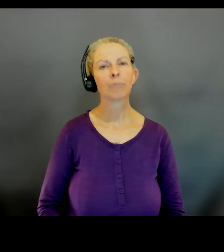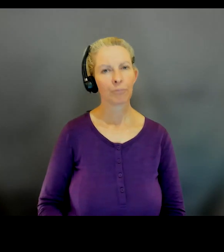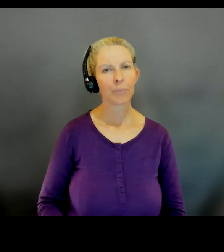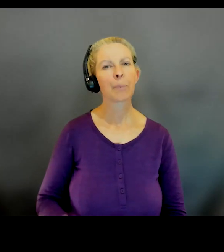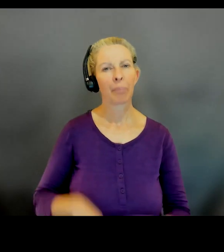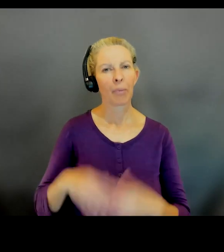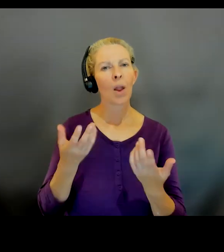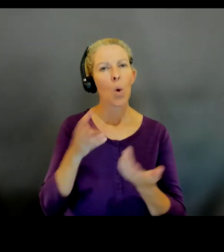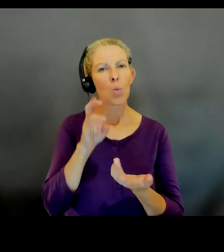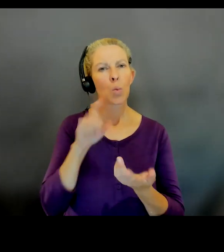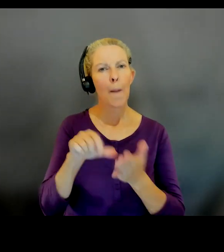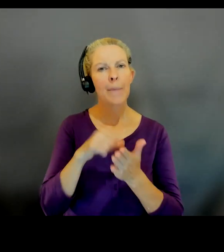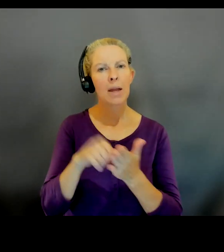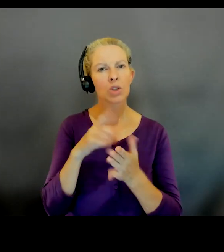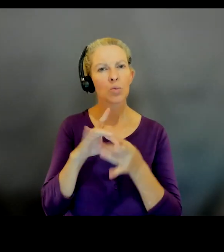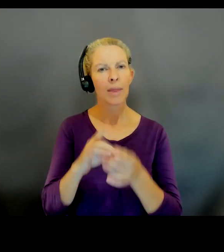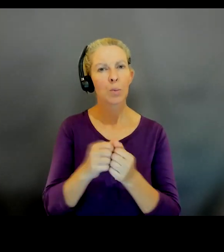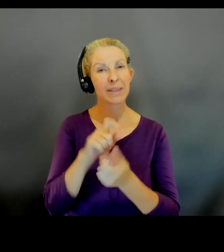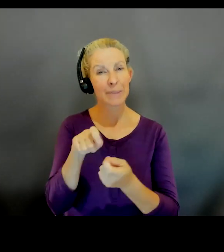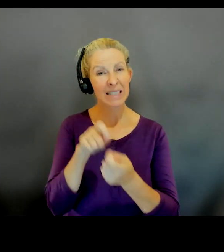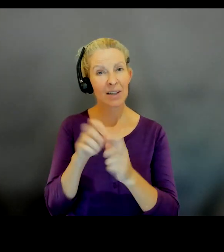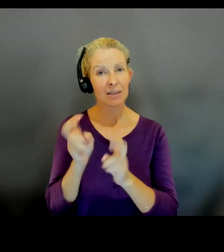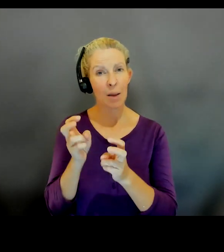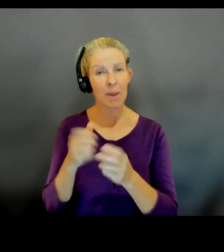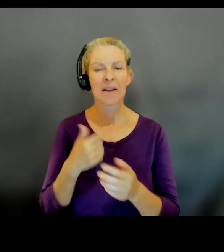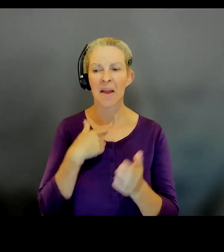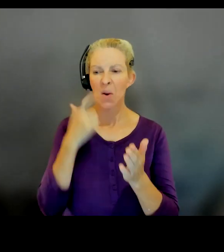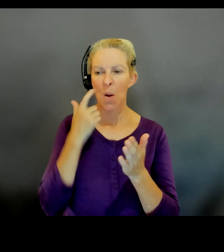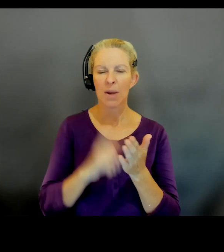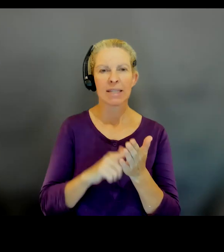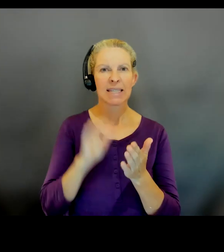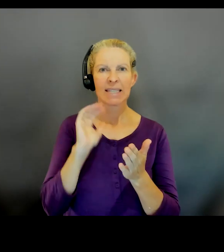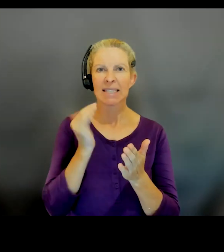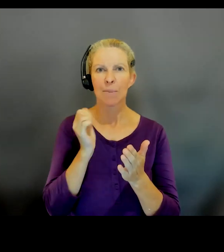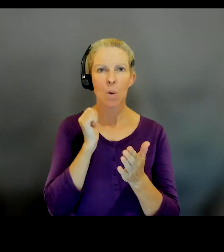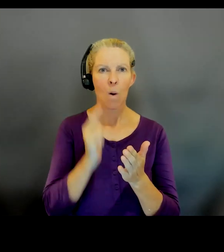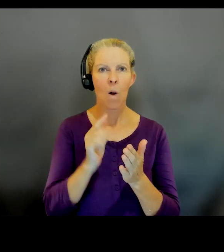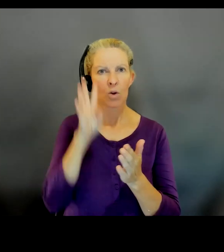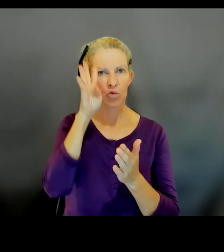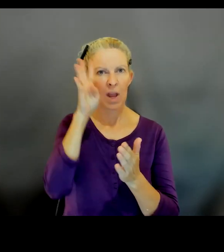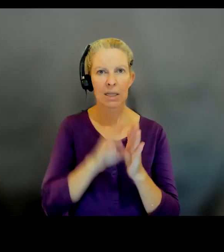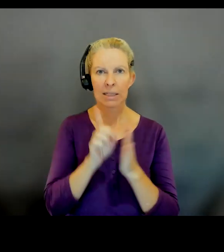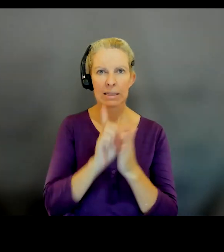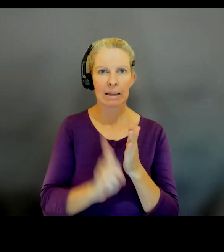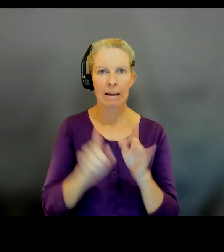are generally all created and designed the same way, so you need to get out of that box and look